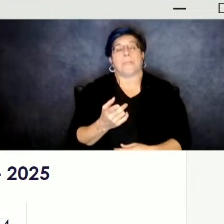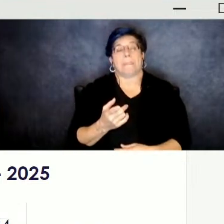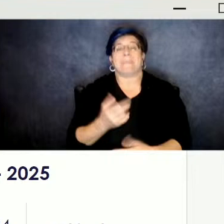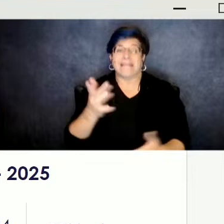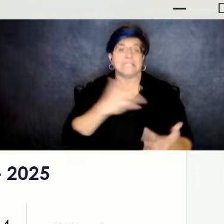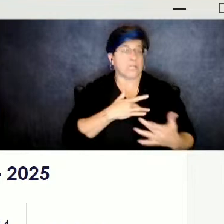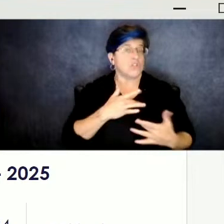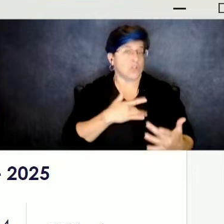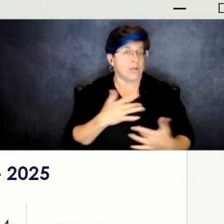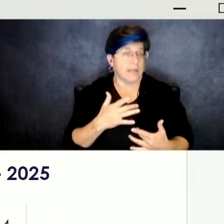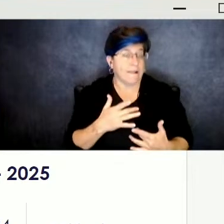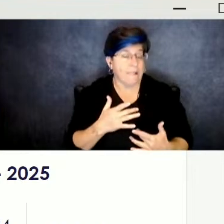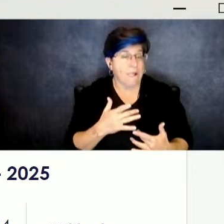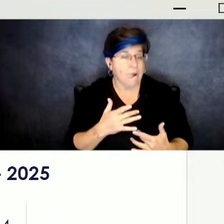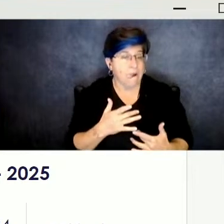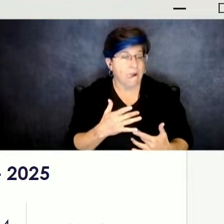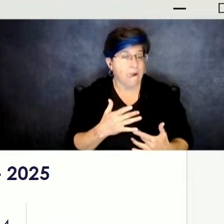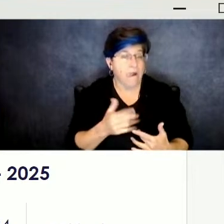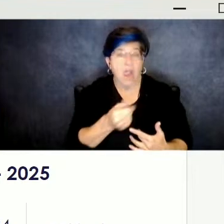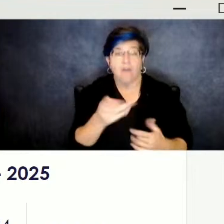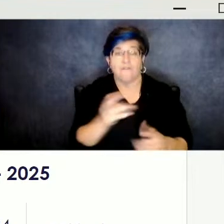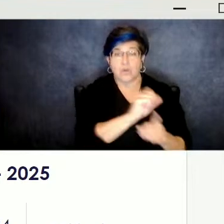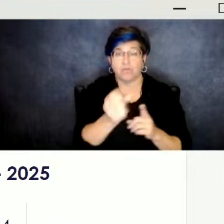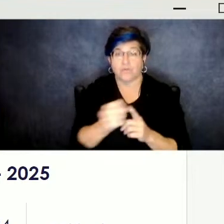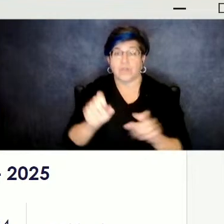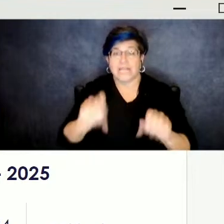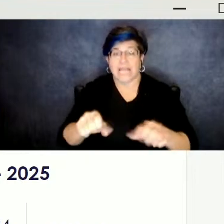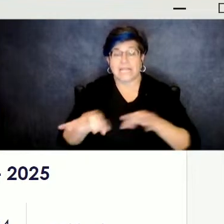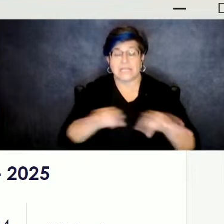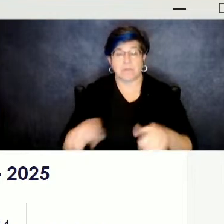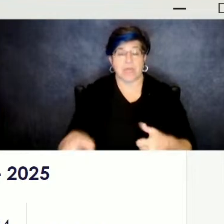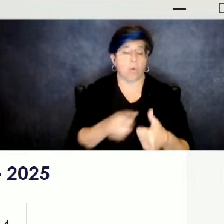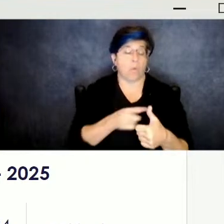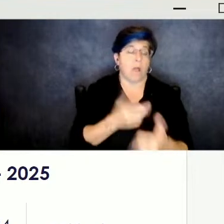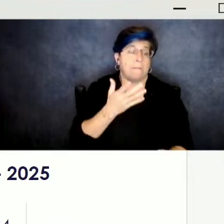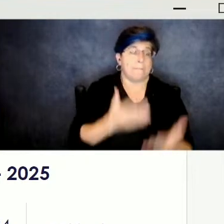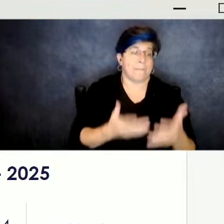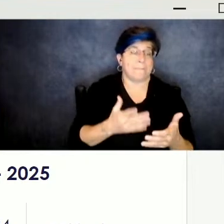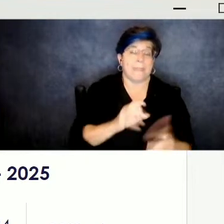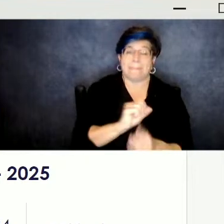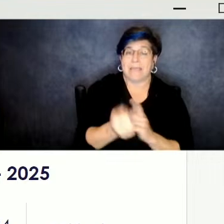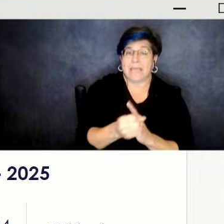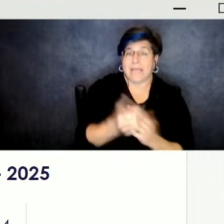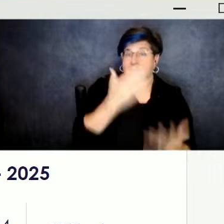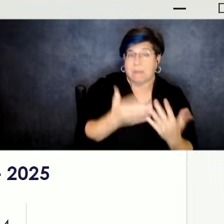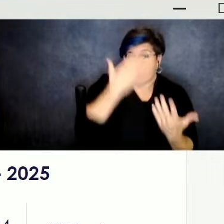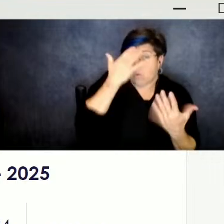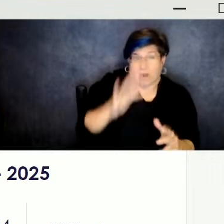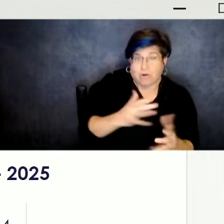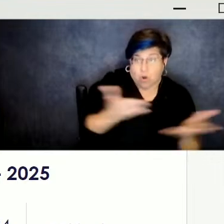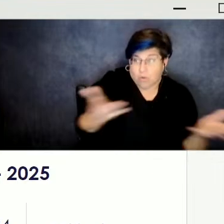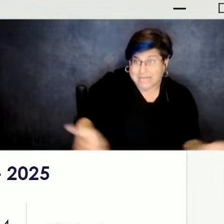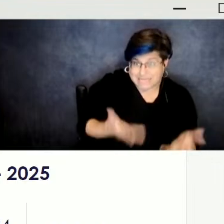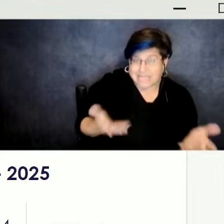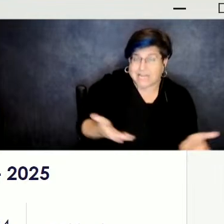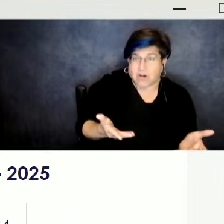BUT ANYWAY, SO THE IT IS CONCERNING A COUPLE SCENARIOS